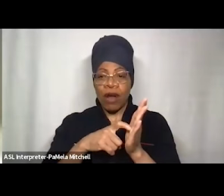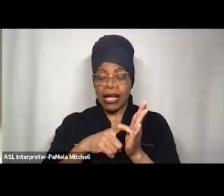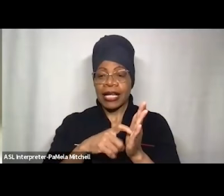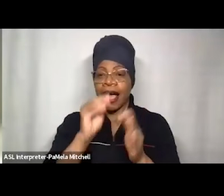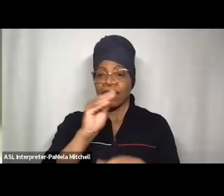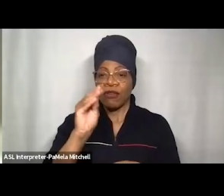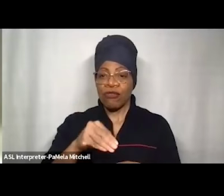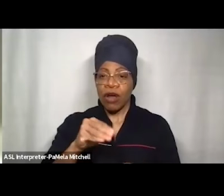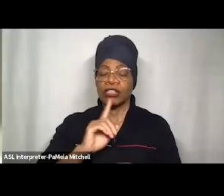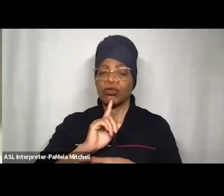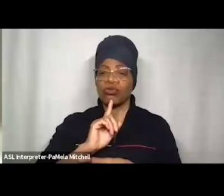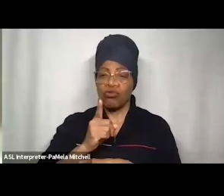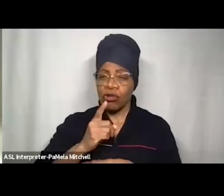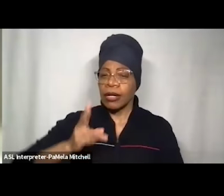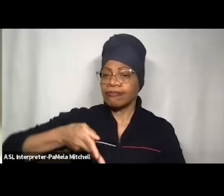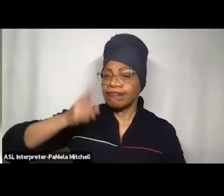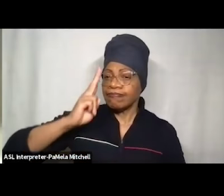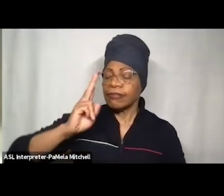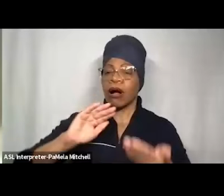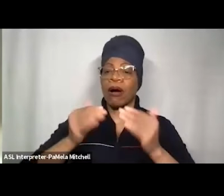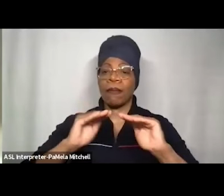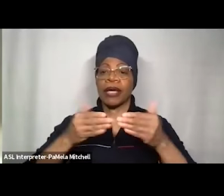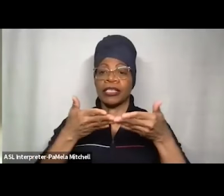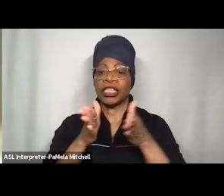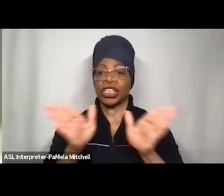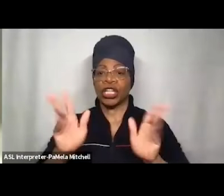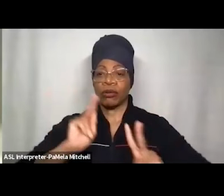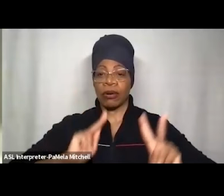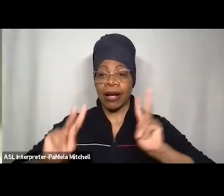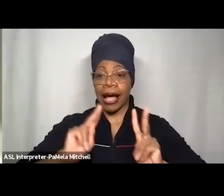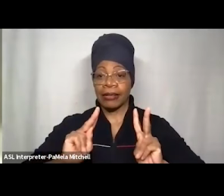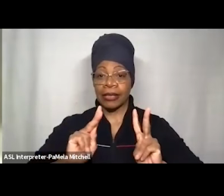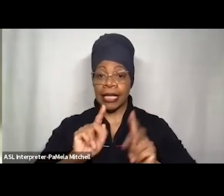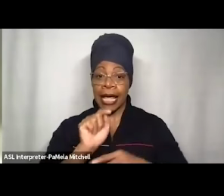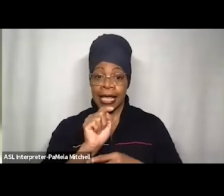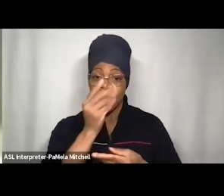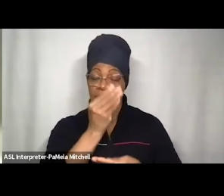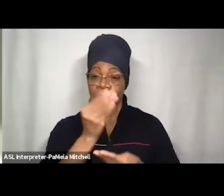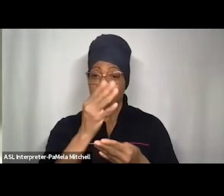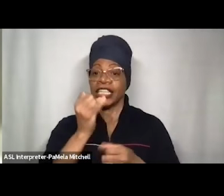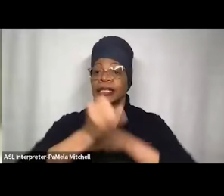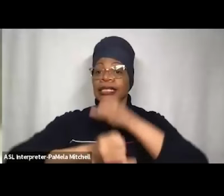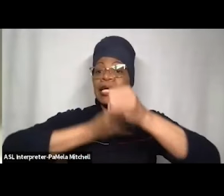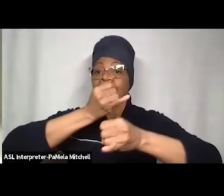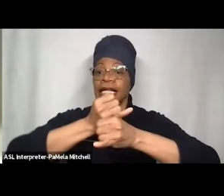than in the general population. And again, this is international data across multiple countries.